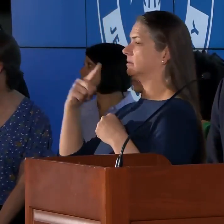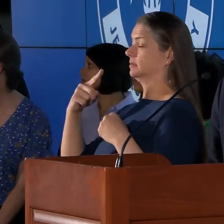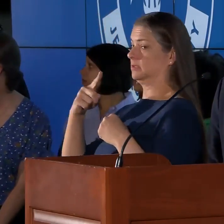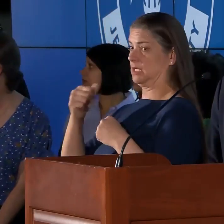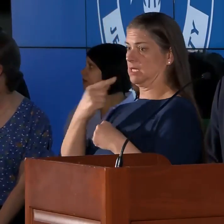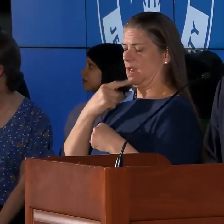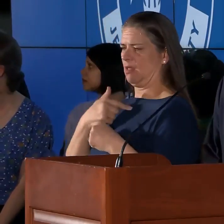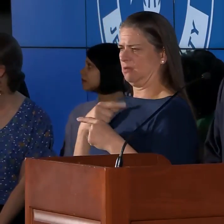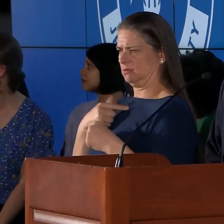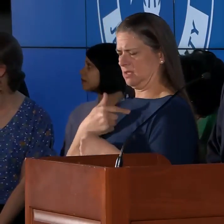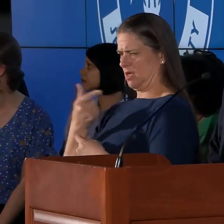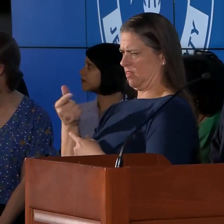What, what is that